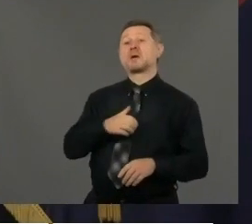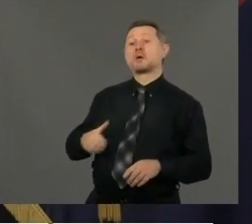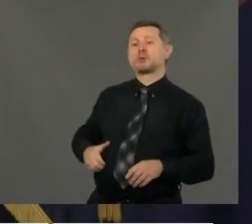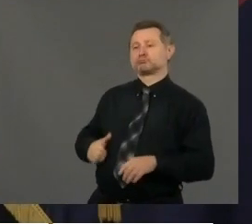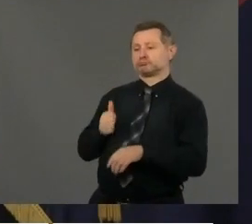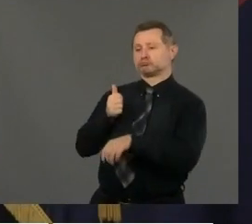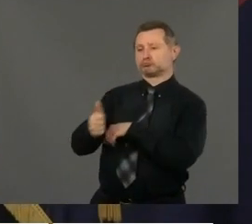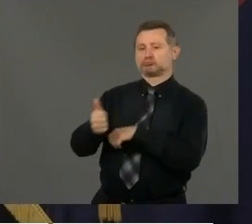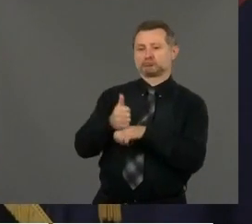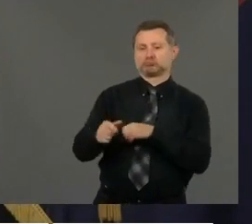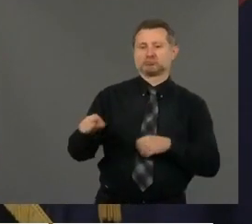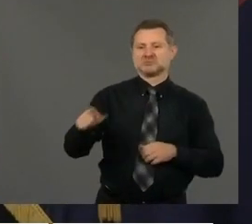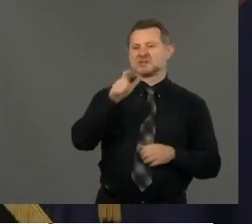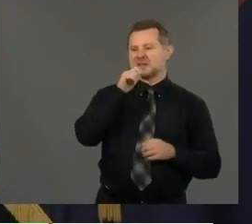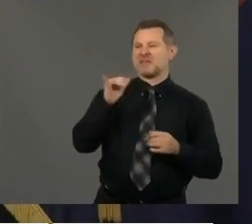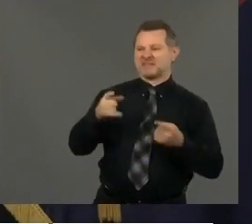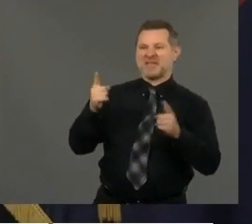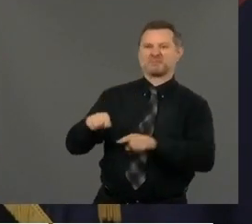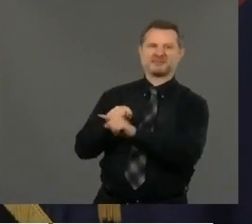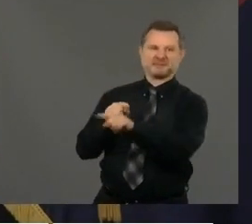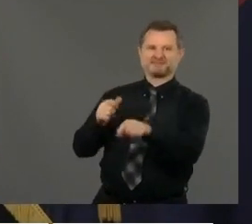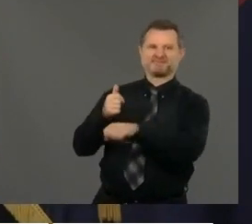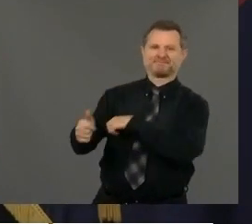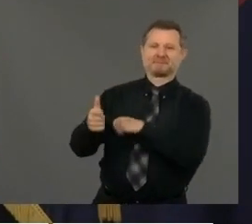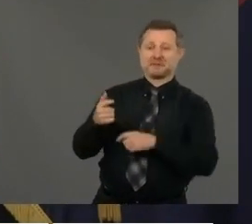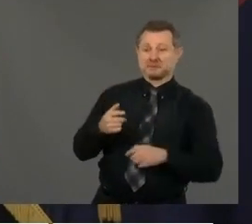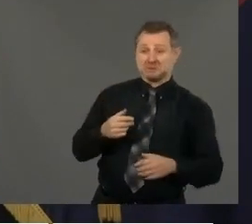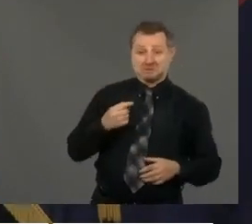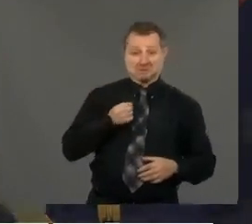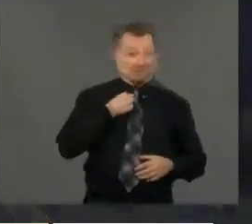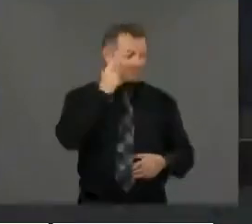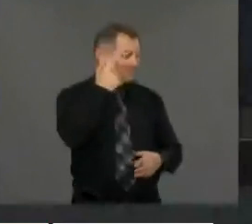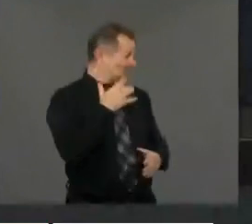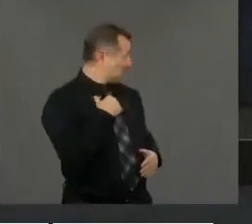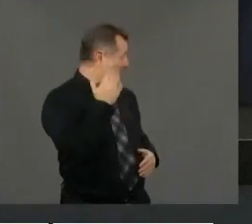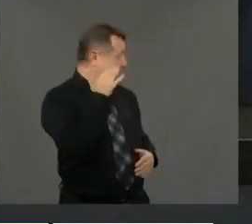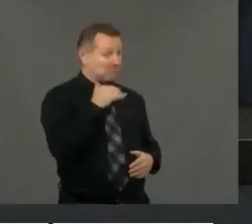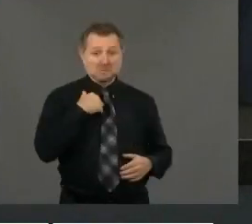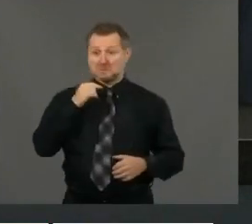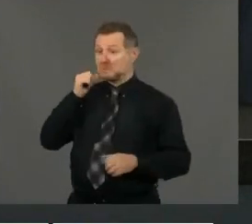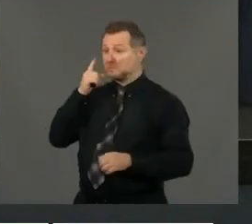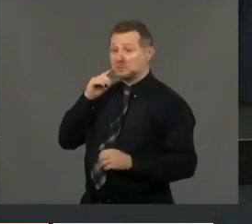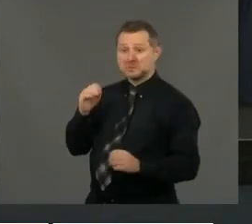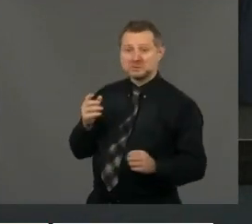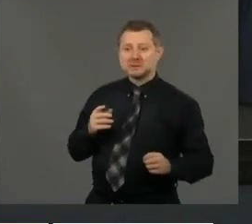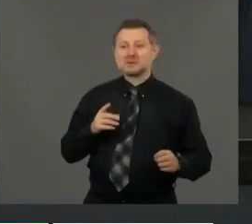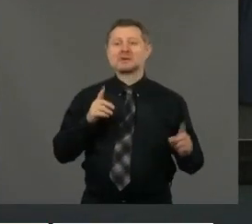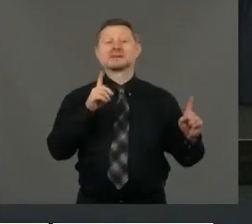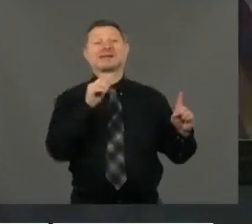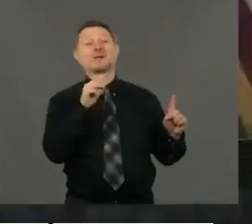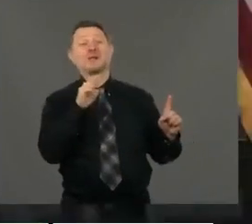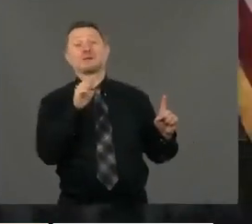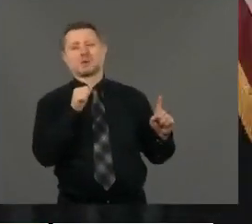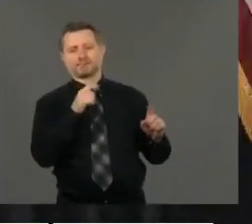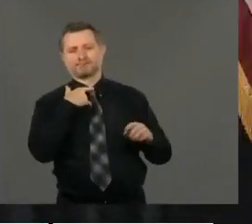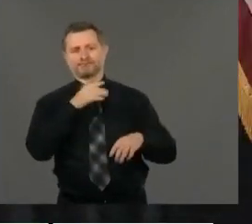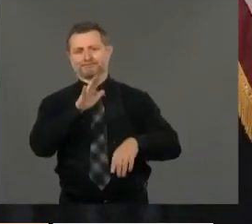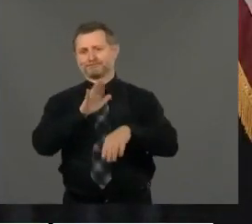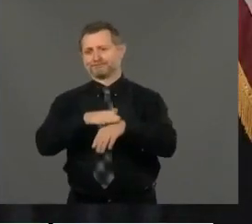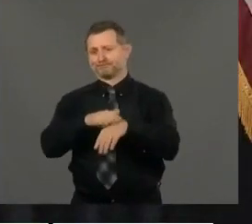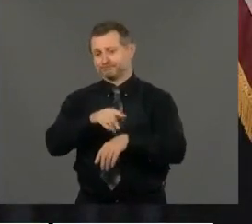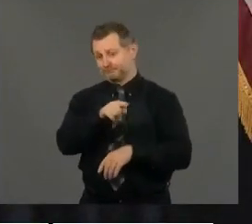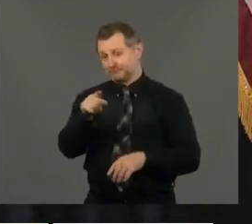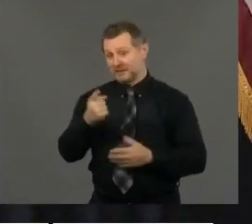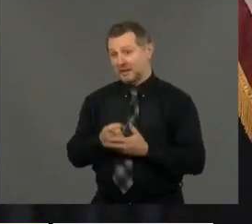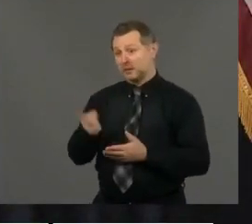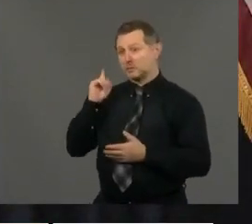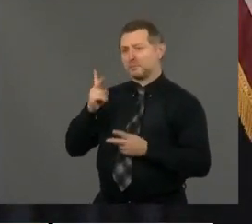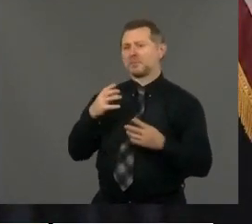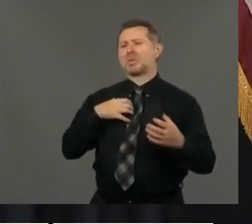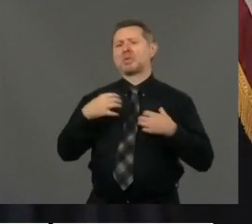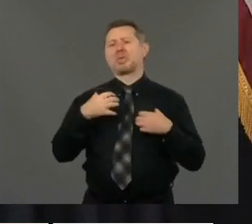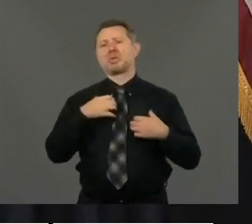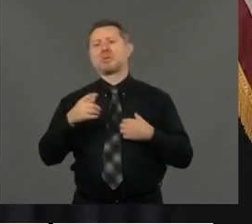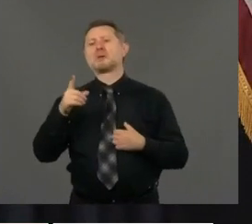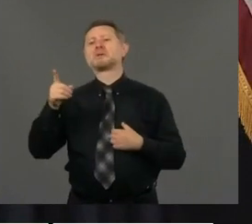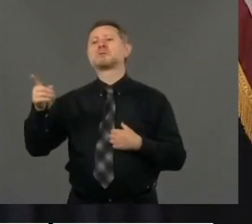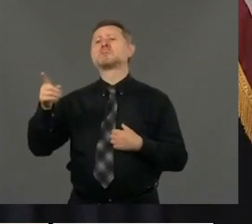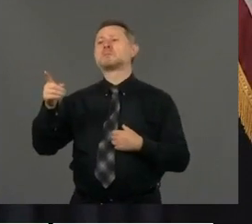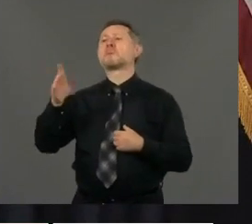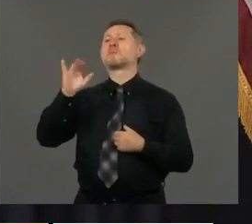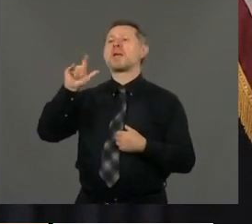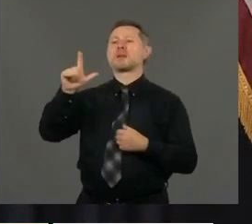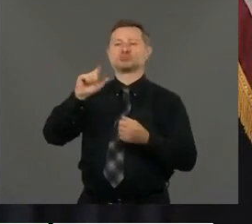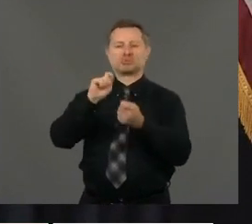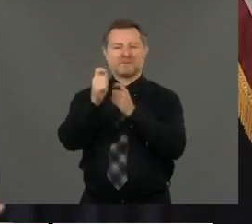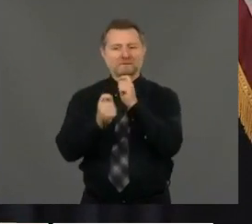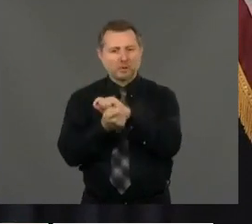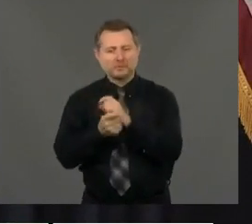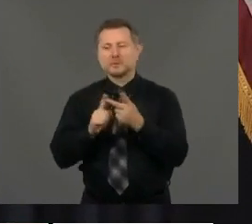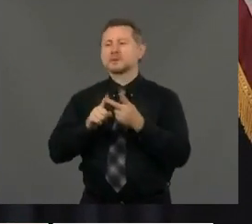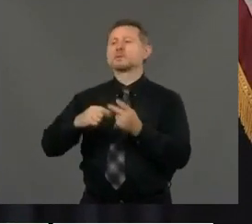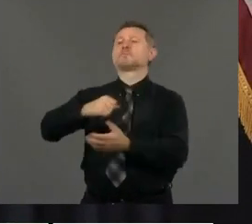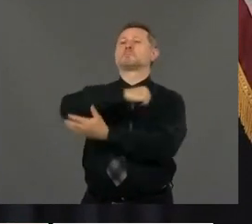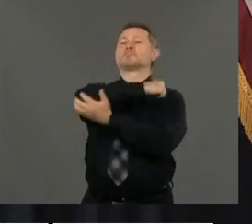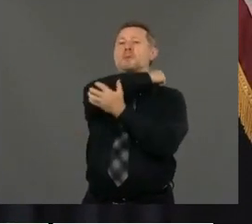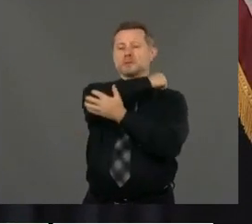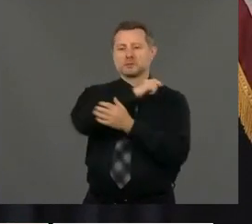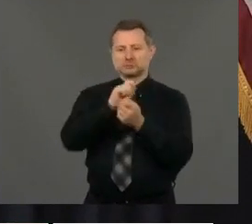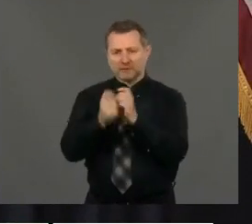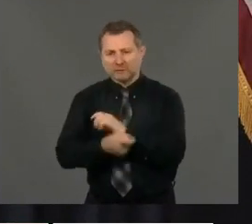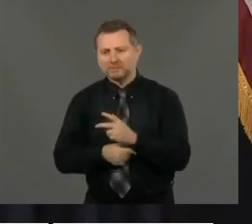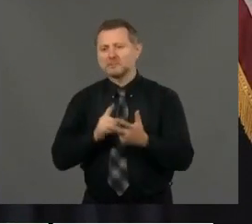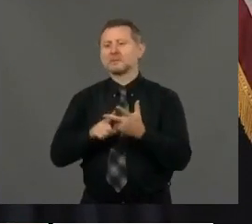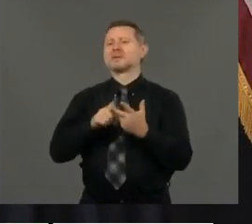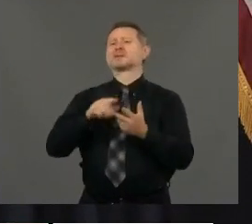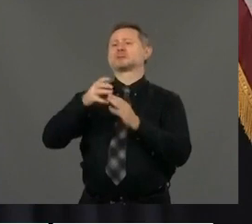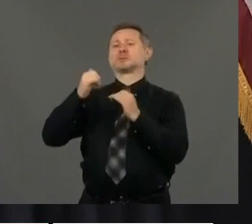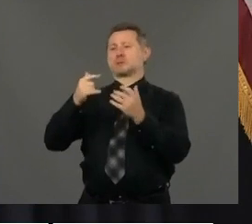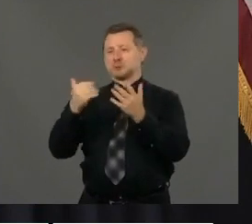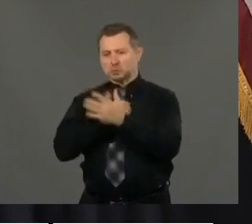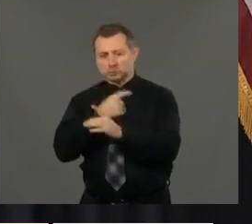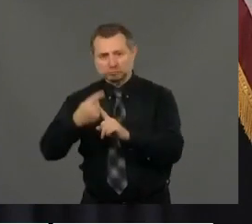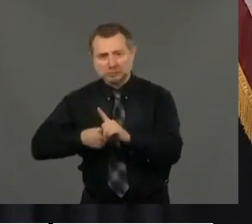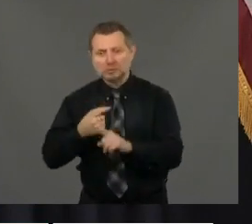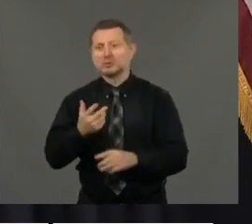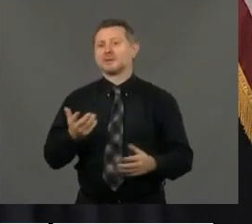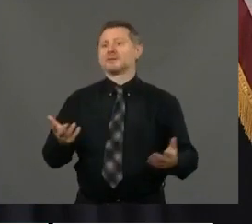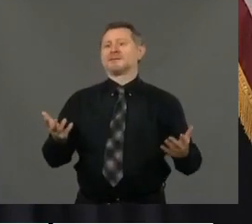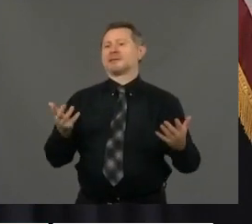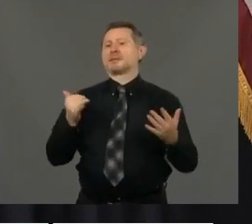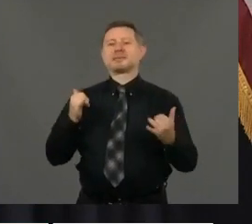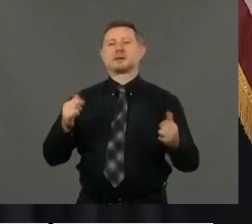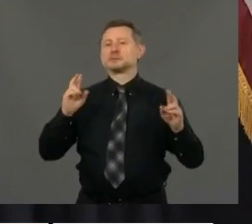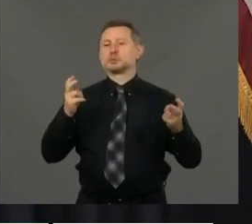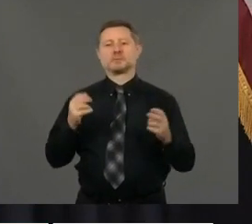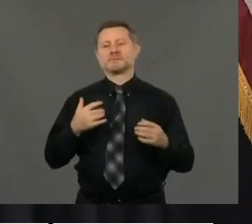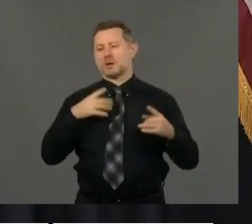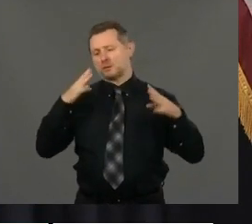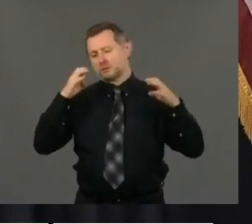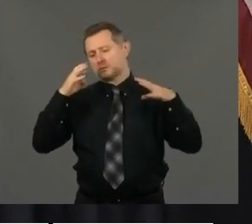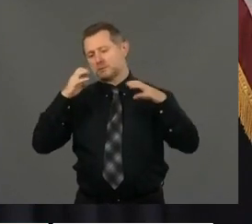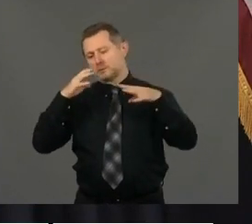OF ILLEGAL GUNS.